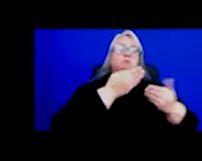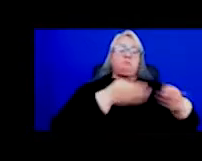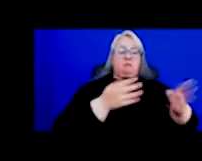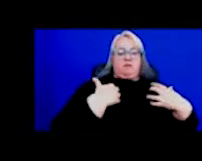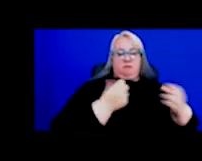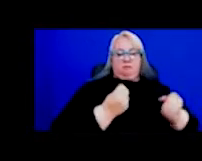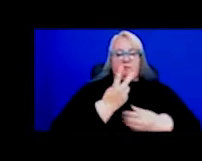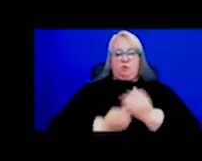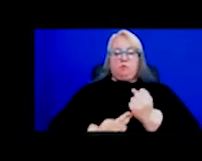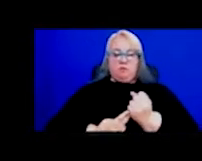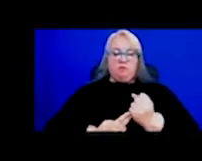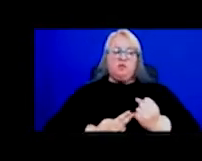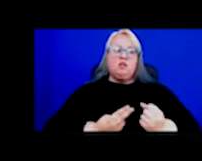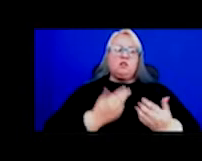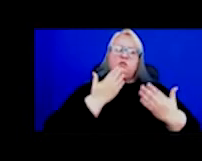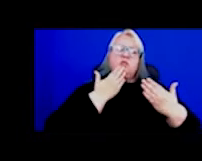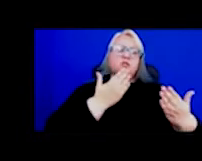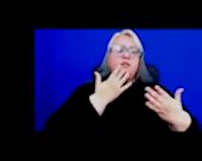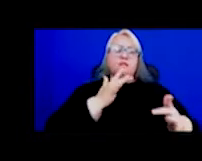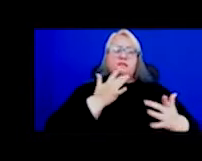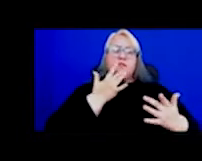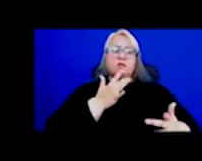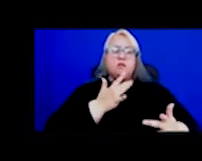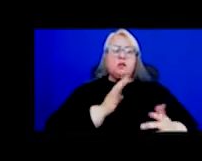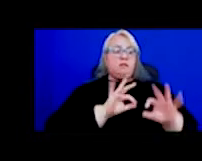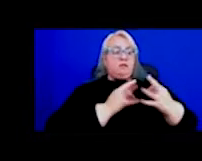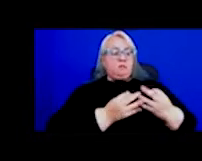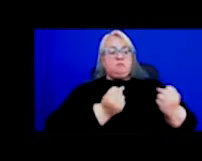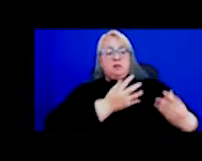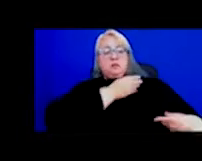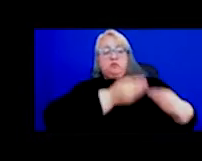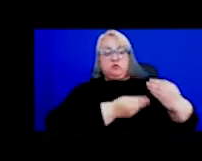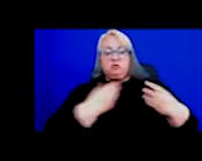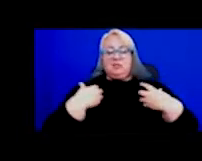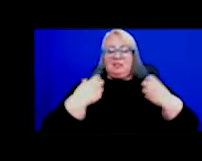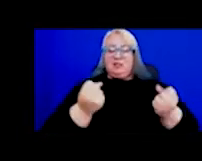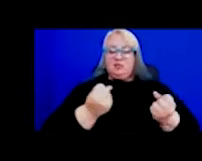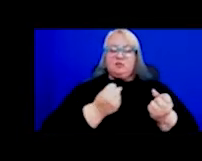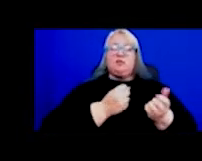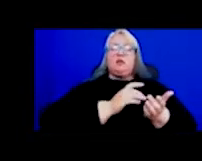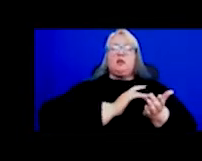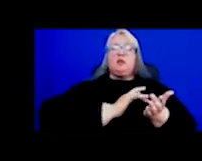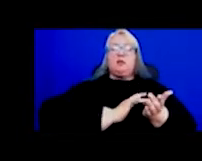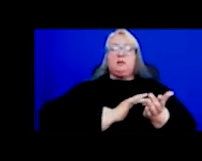with a lot of traditional healers and Medicine people. So we've been exposed to the field of